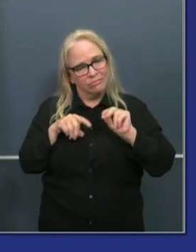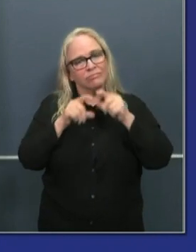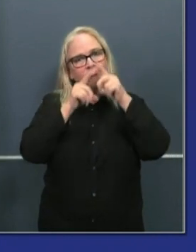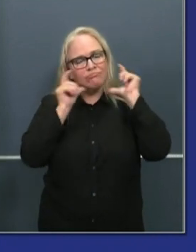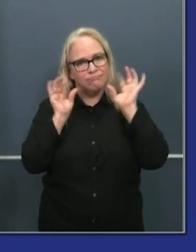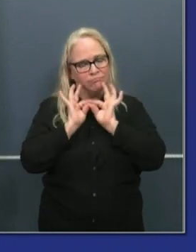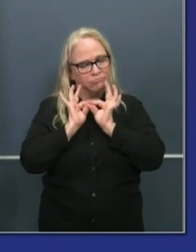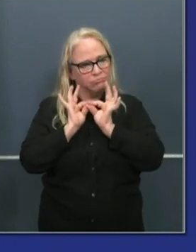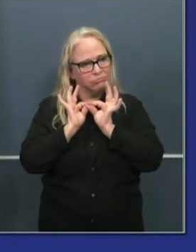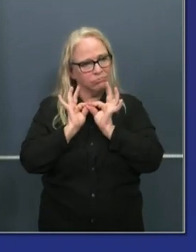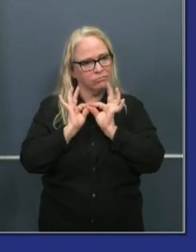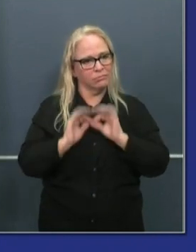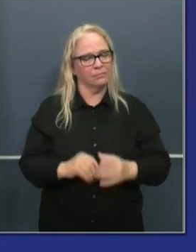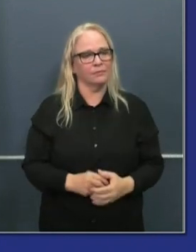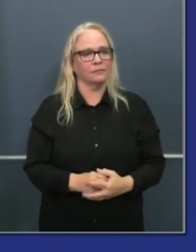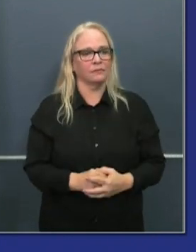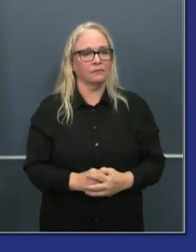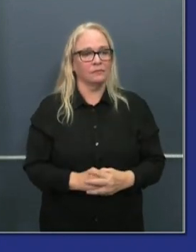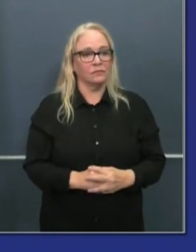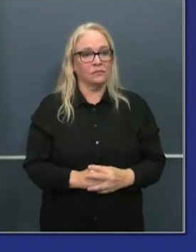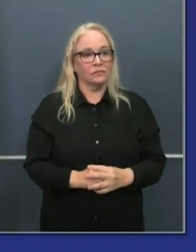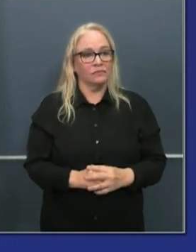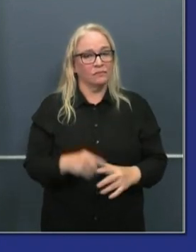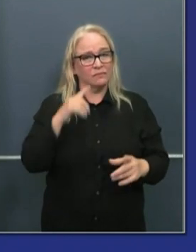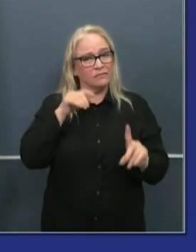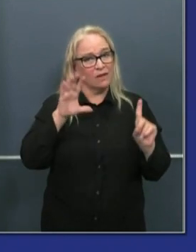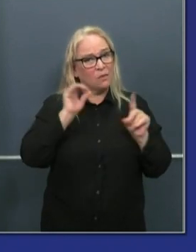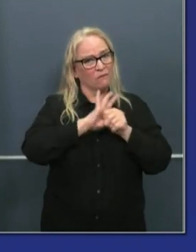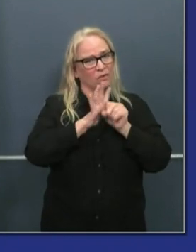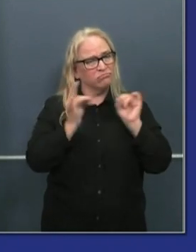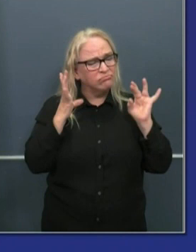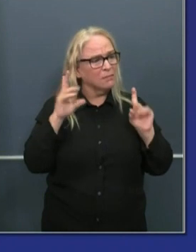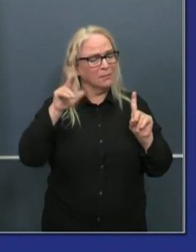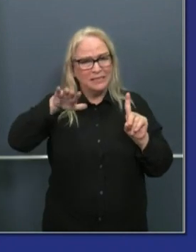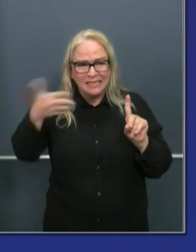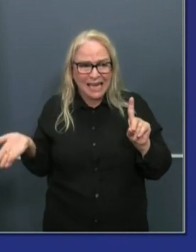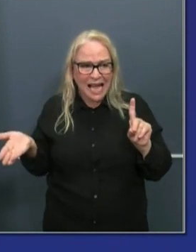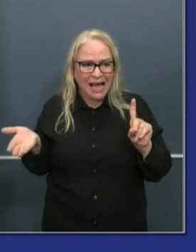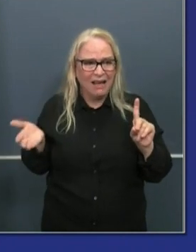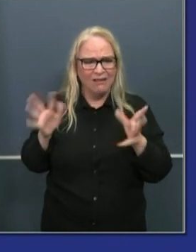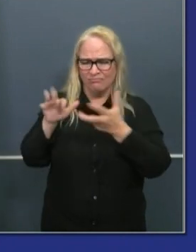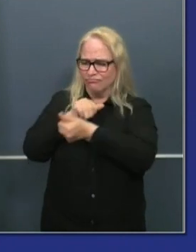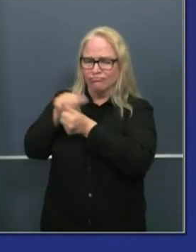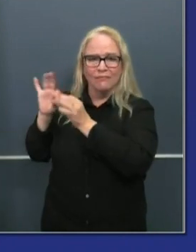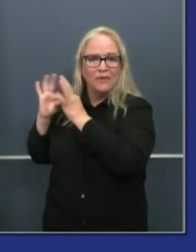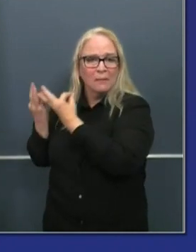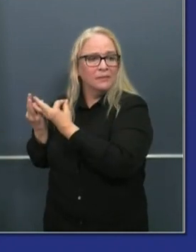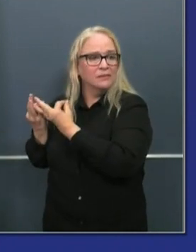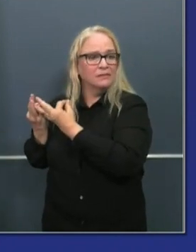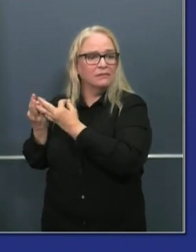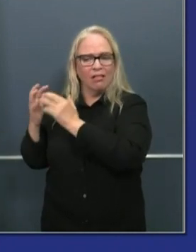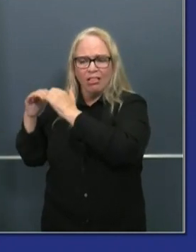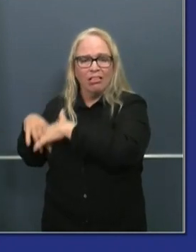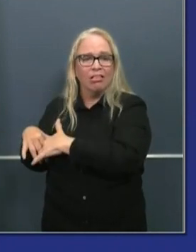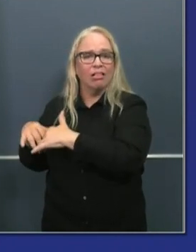THOSE THAT SOMEHOW WANT TO MANIPULATE THE REALITY THAT IS DEMONSTRABLE IN THOSE LIVES